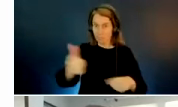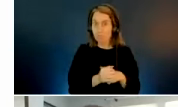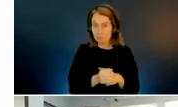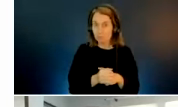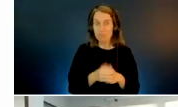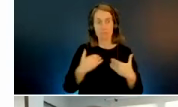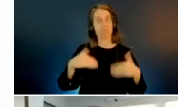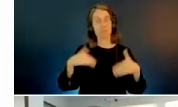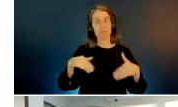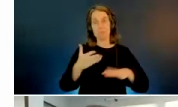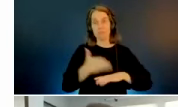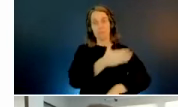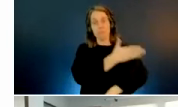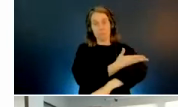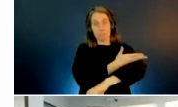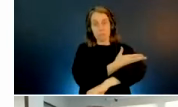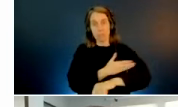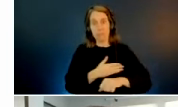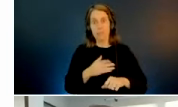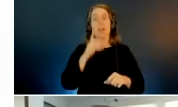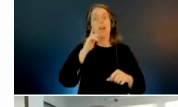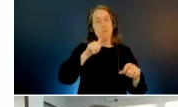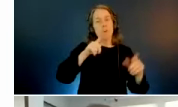especially in terms of people with visual disabilities i think there are a lot more